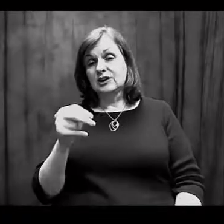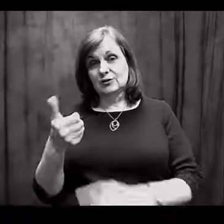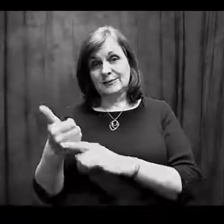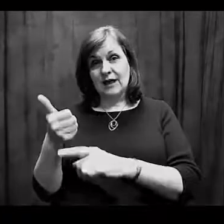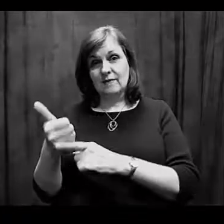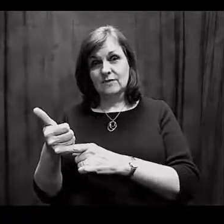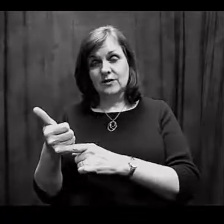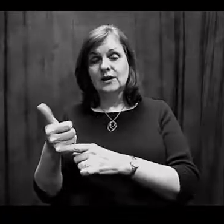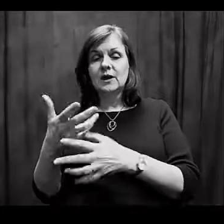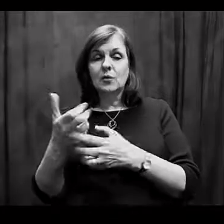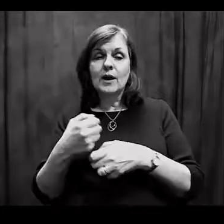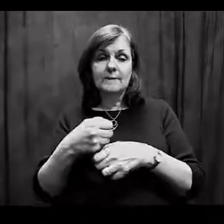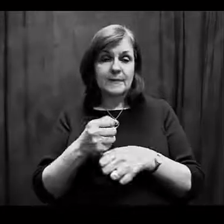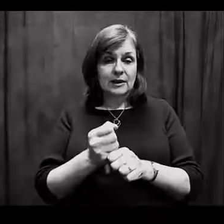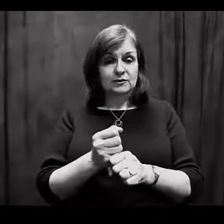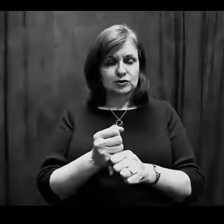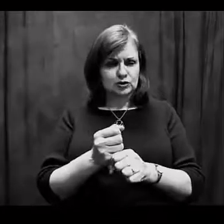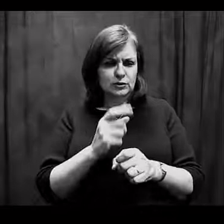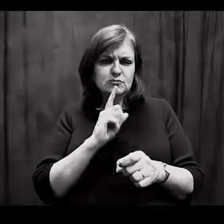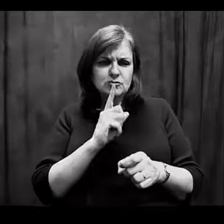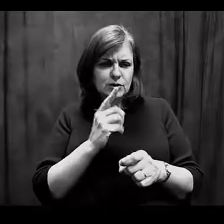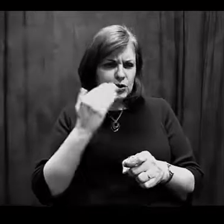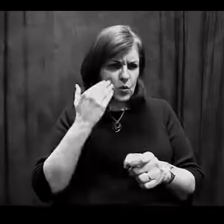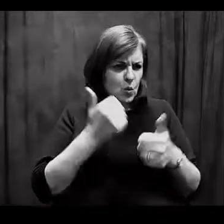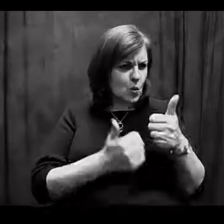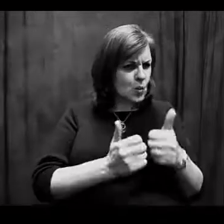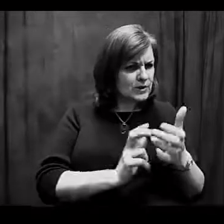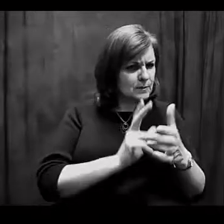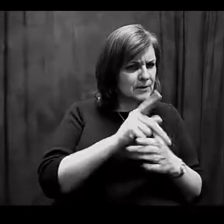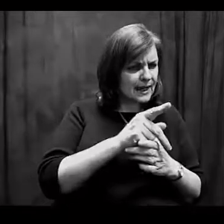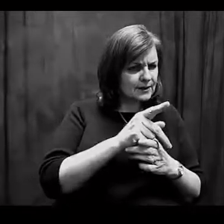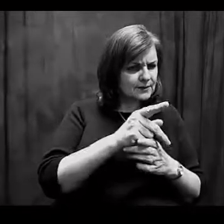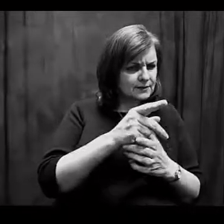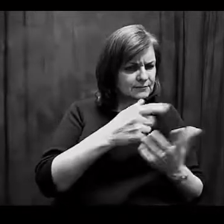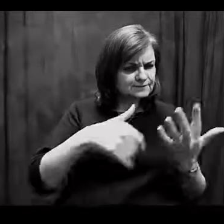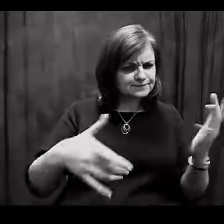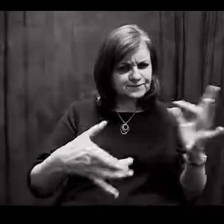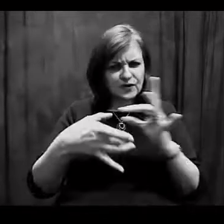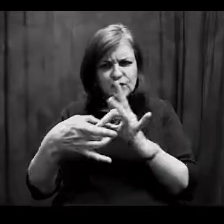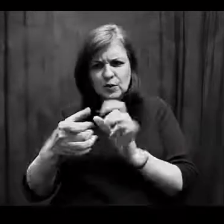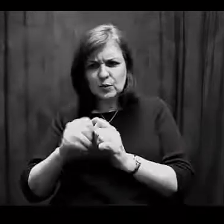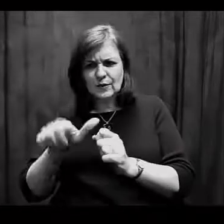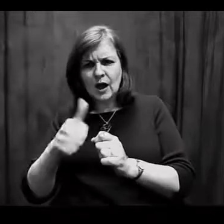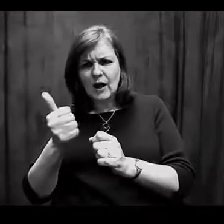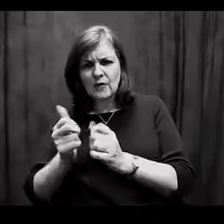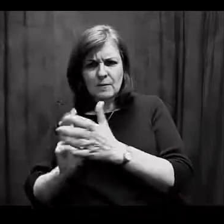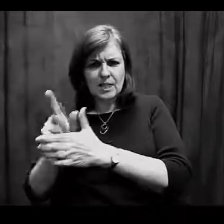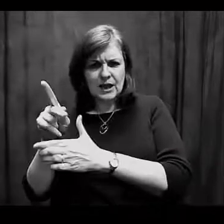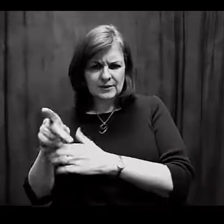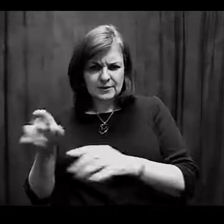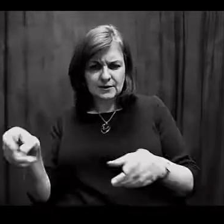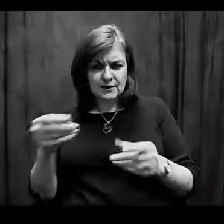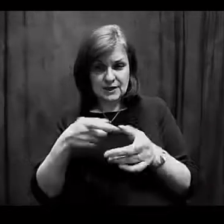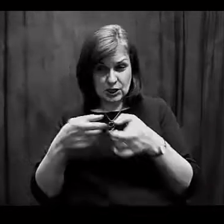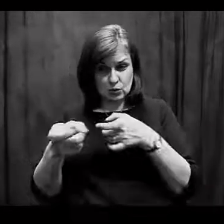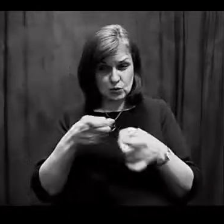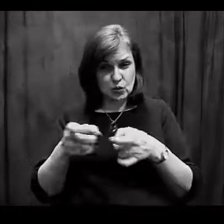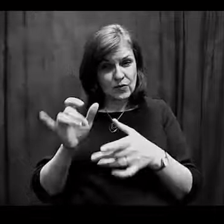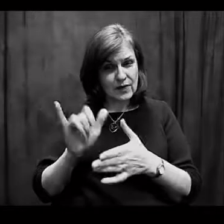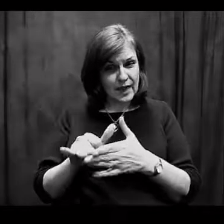pollination he wanted to make sure that he knew which planted pollinated and fertilized which other plants